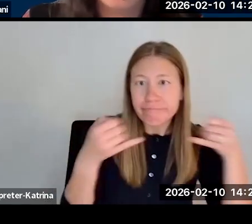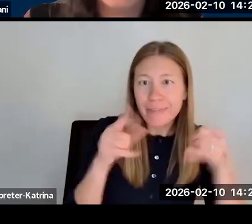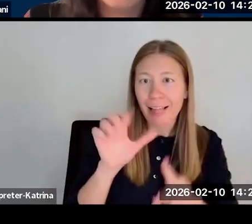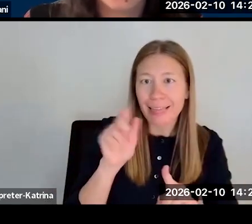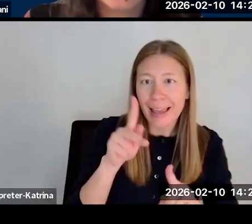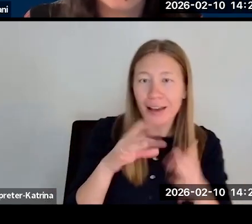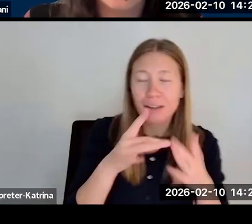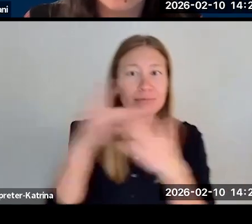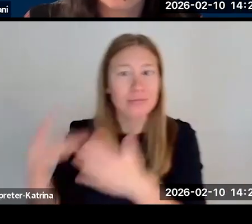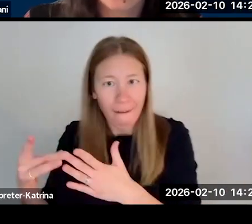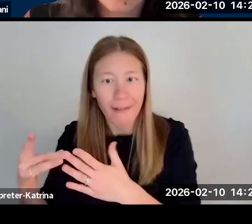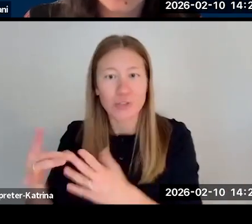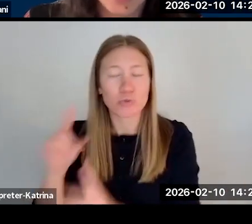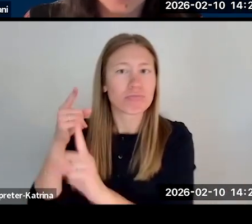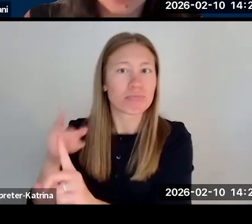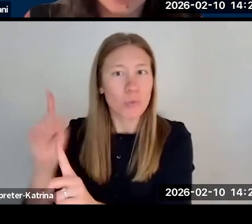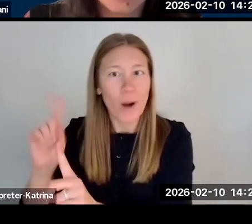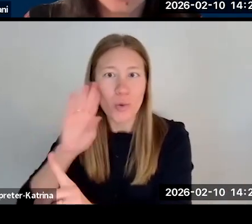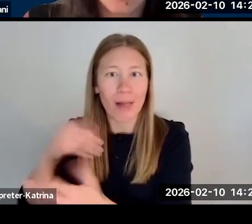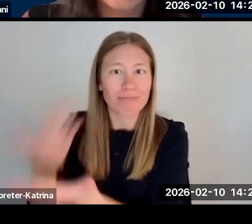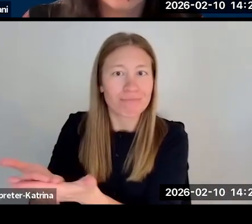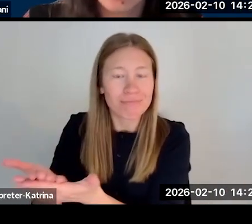When we refer to descriptive hyperlinks,